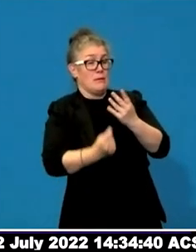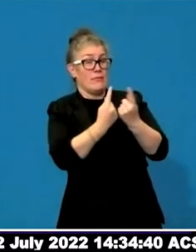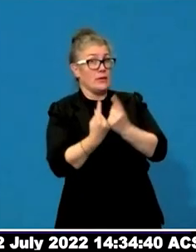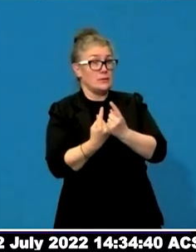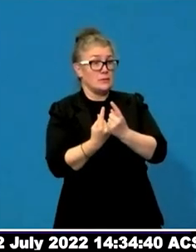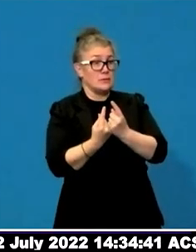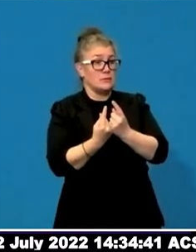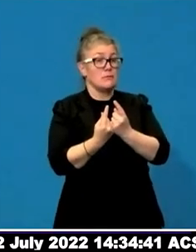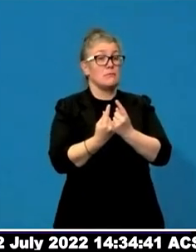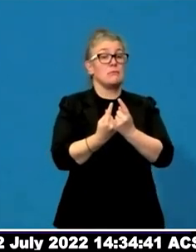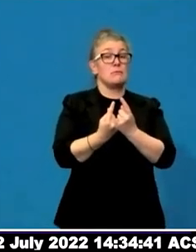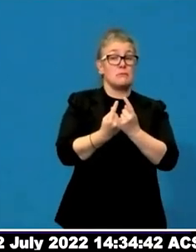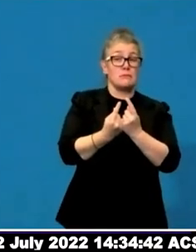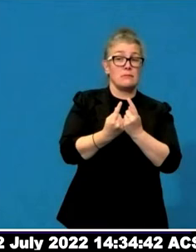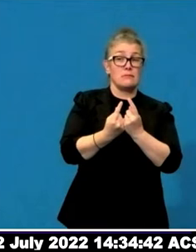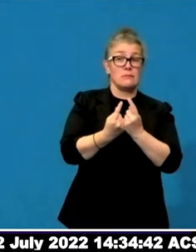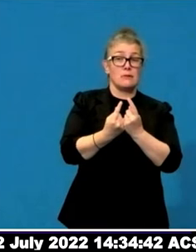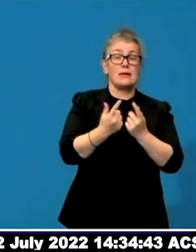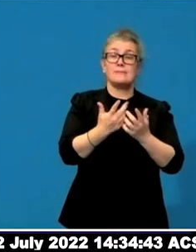that's - it's a major difference.